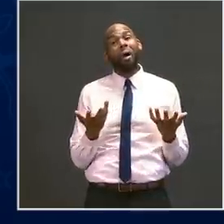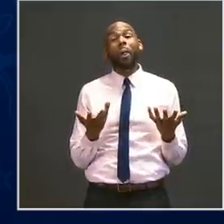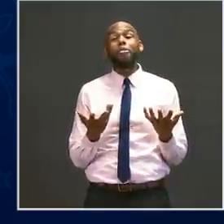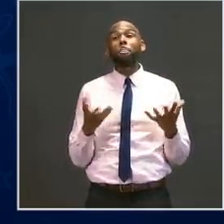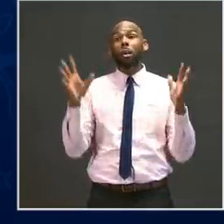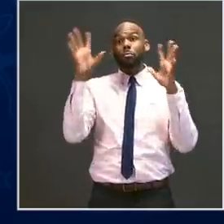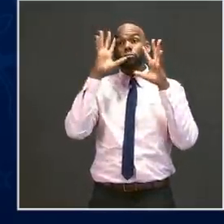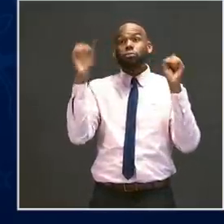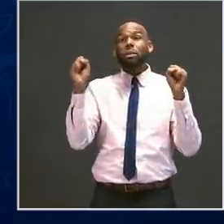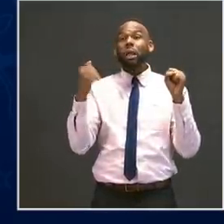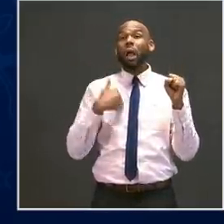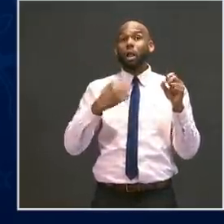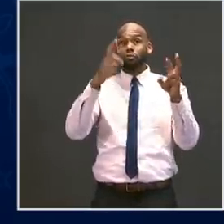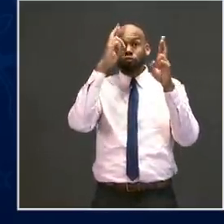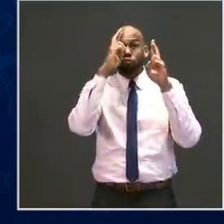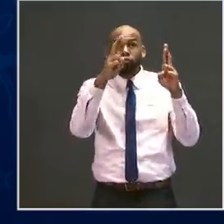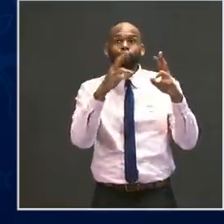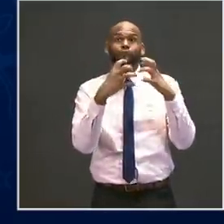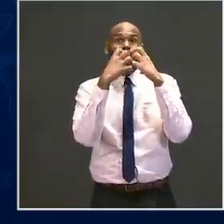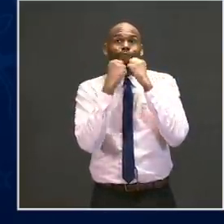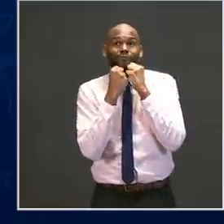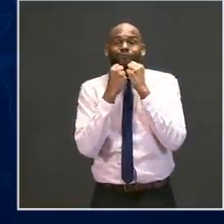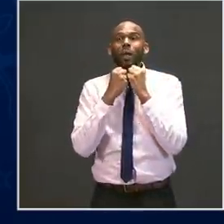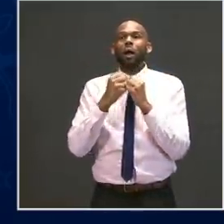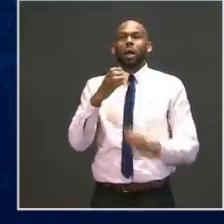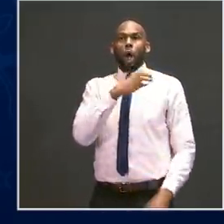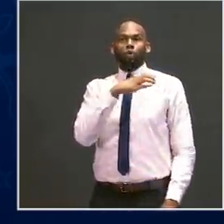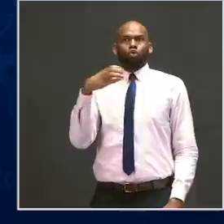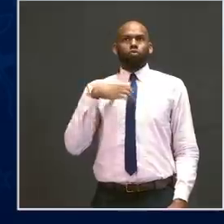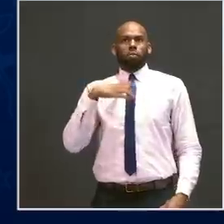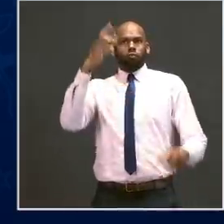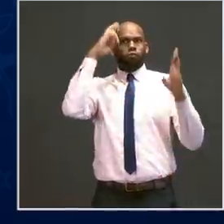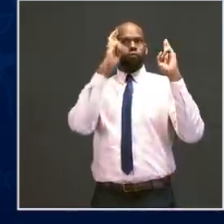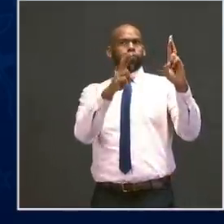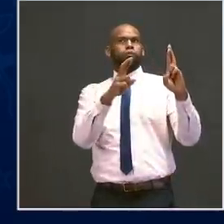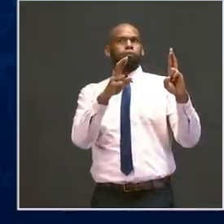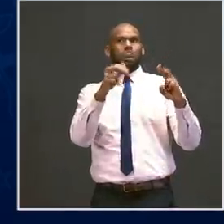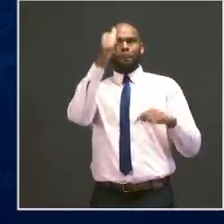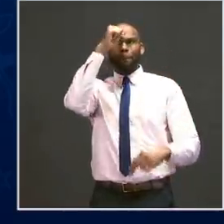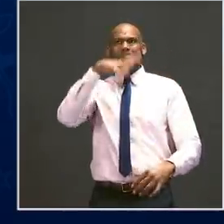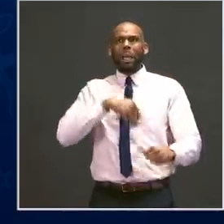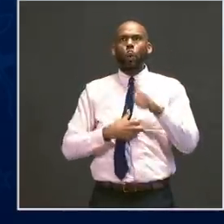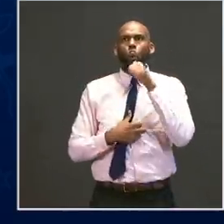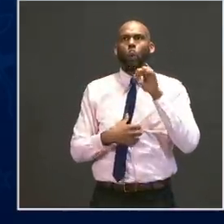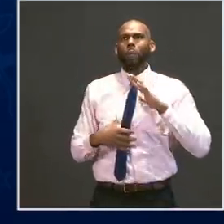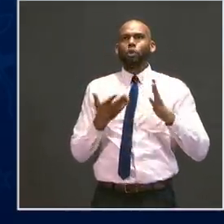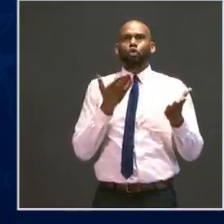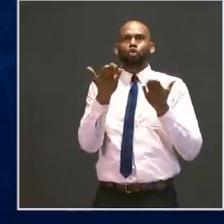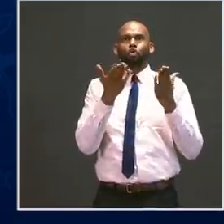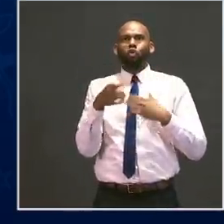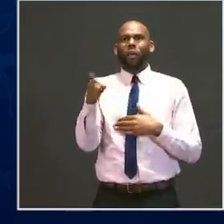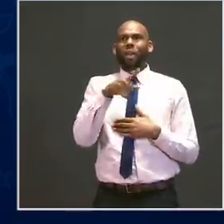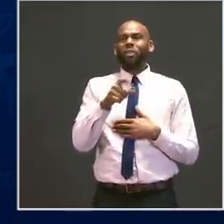and respect for the institution of Congress, for the men and women serving there -- not just the elected officials, but the staff.